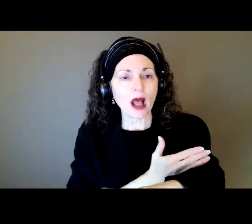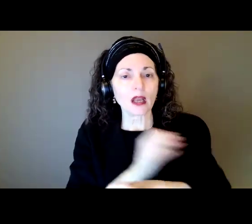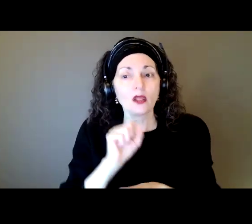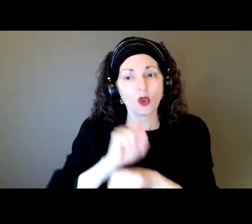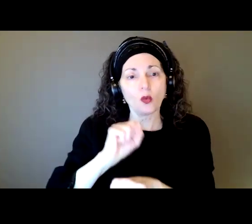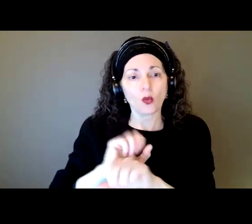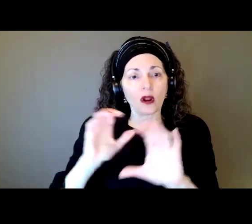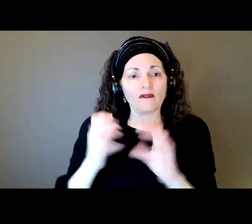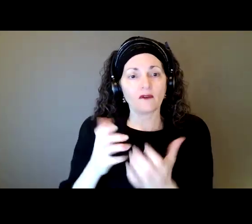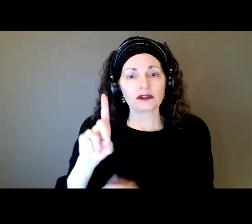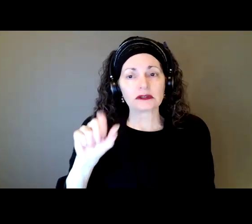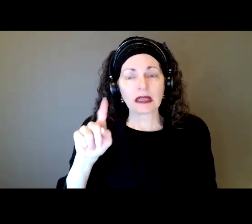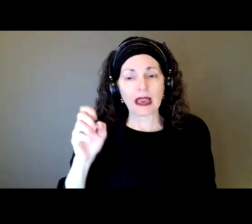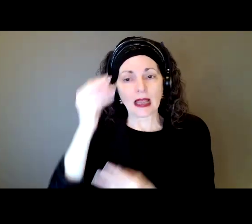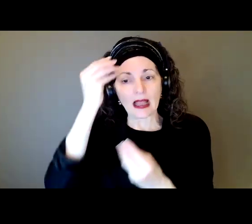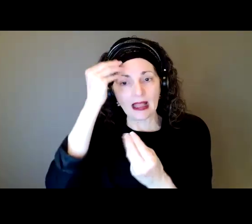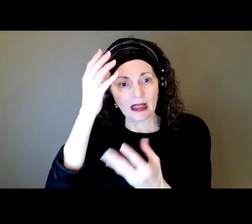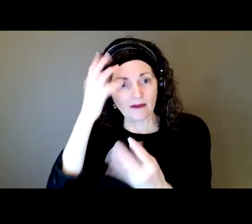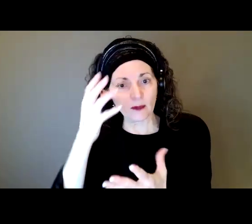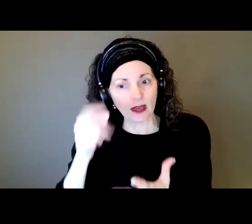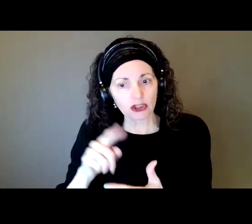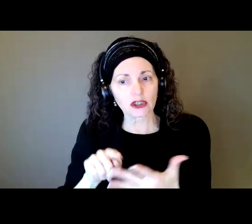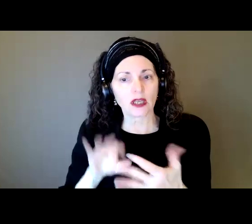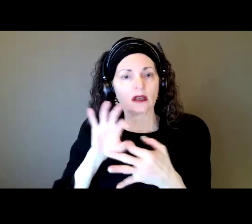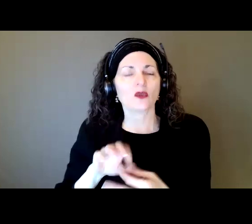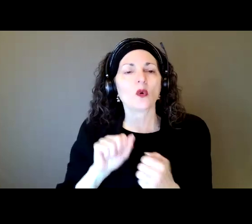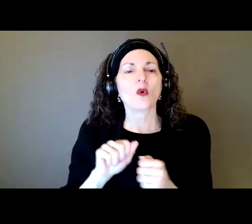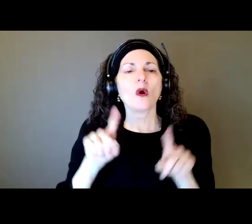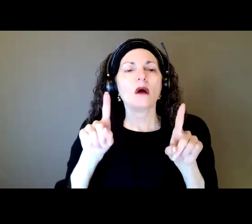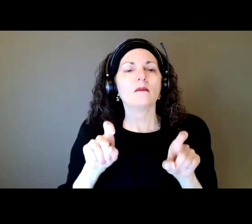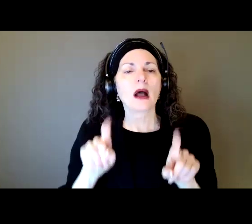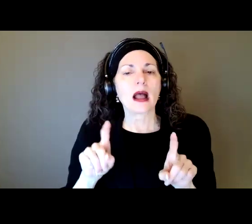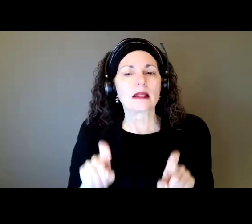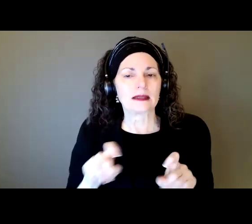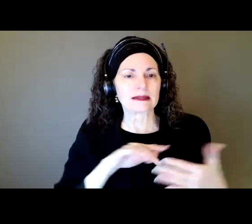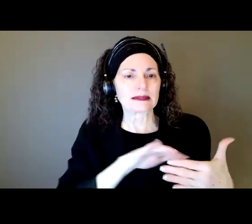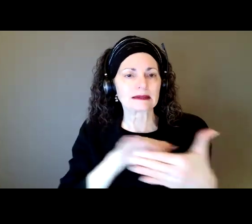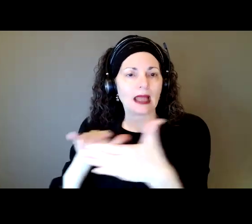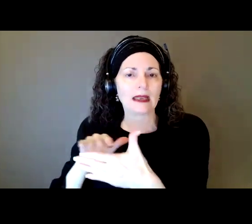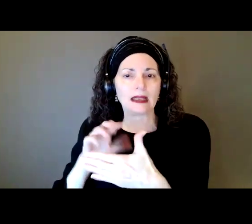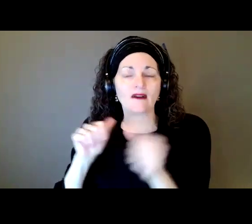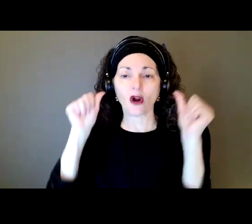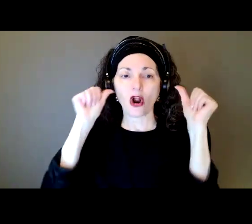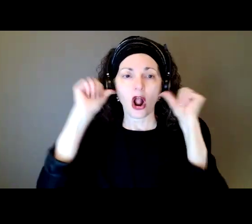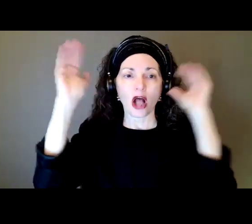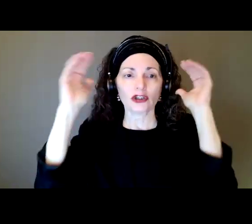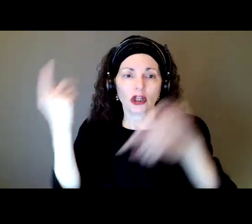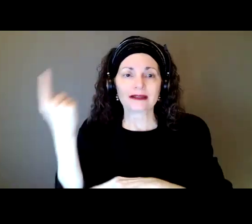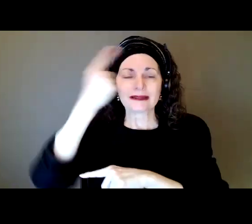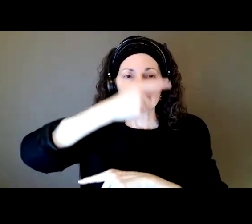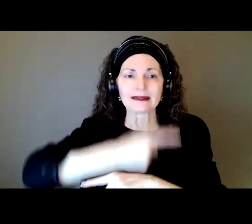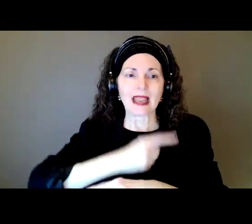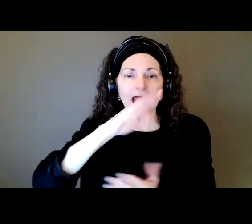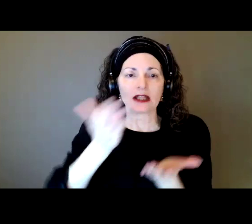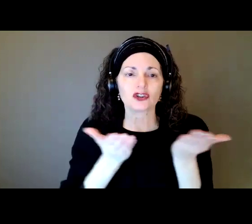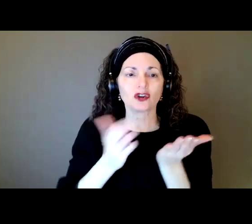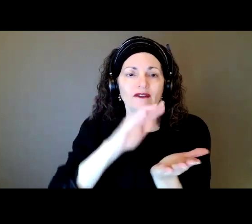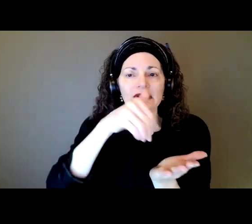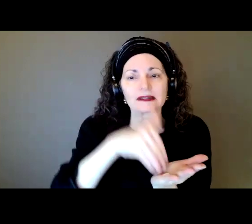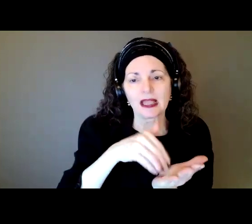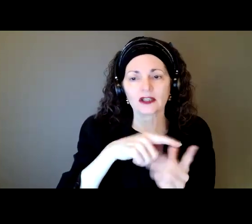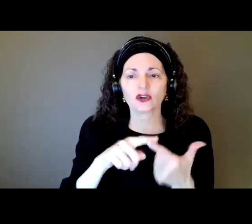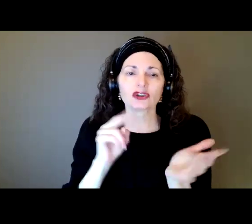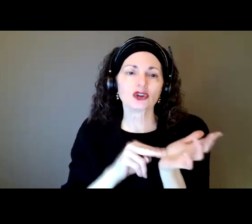through a pilot study of direct care workers in adult day service centers, nursing homes, and residential care communities. Next slide, please.